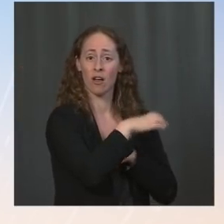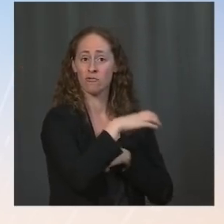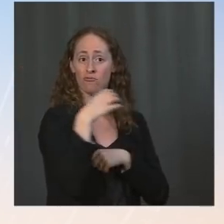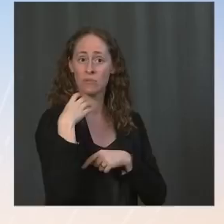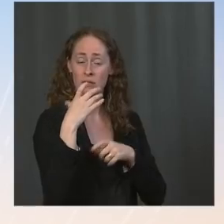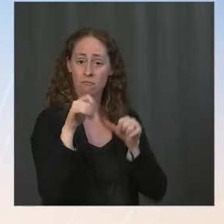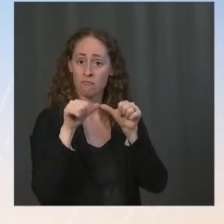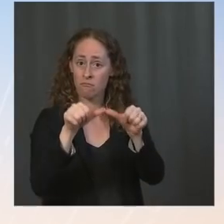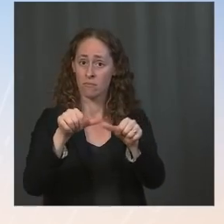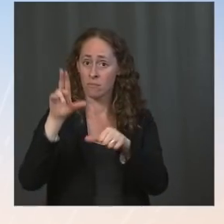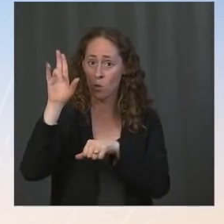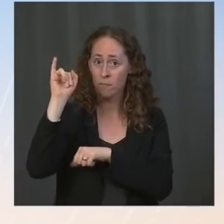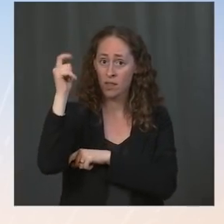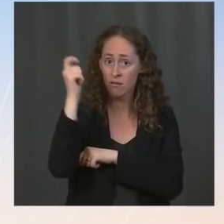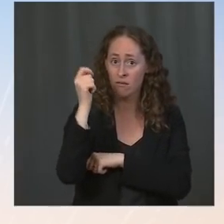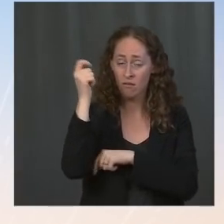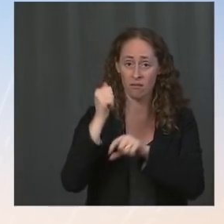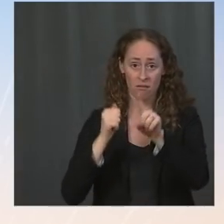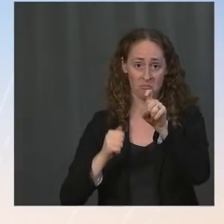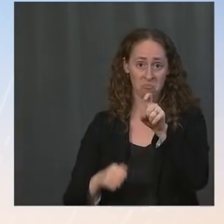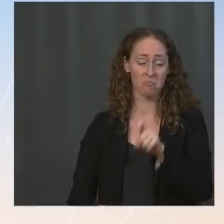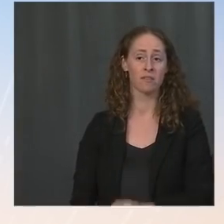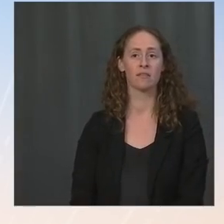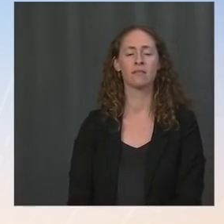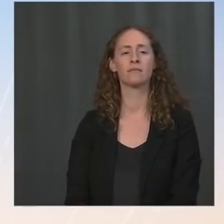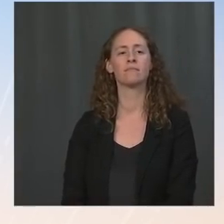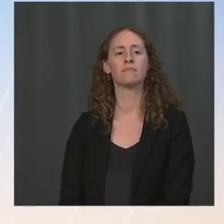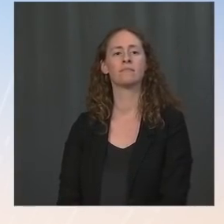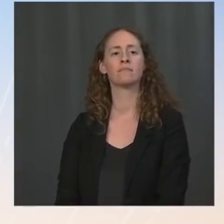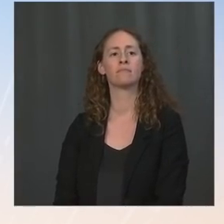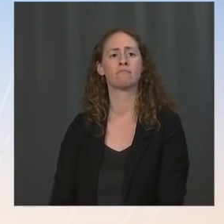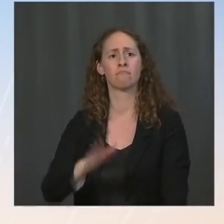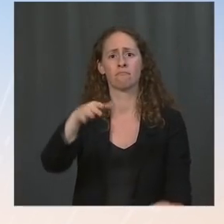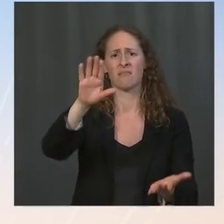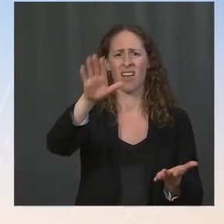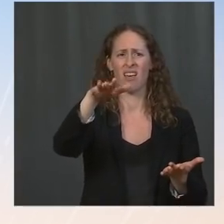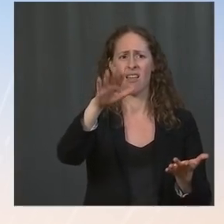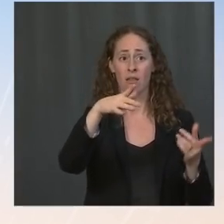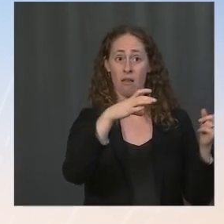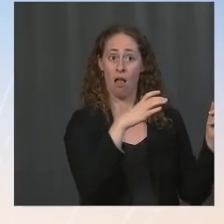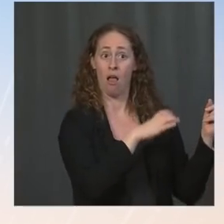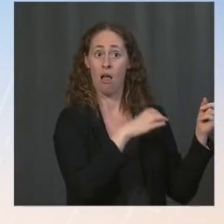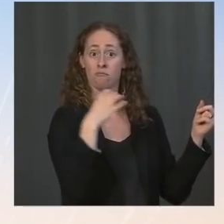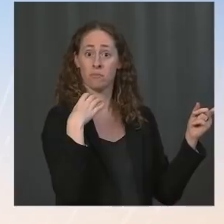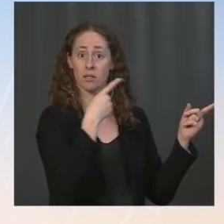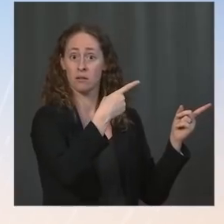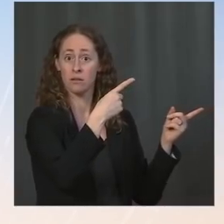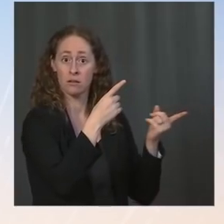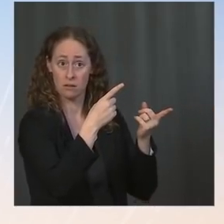to extend the eviction moratorium, the President would sign that into law, and he'd be happy to do that. The Press: No, the benefits -- the unemployment benefits. Would --